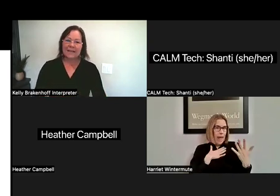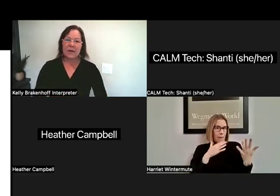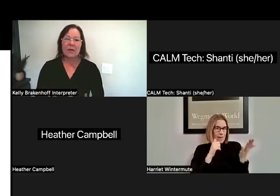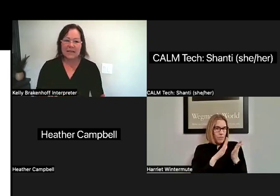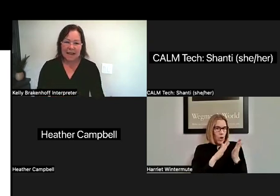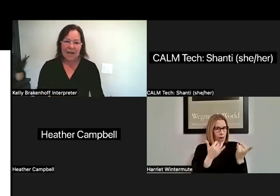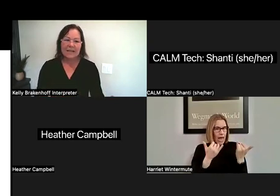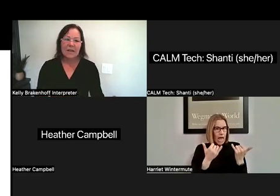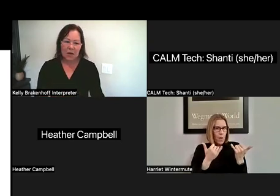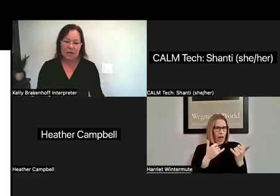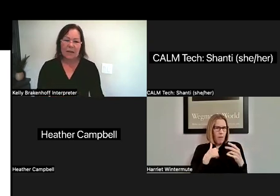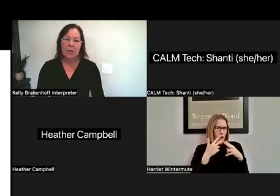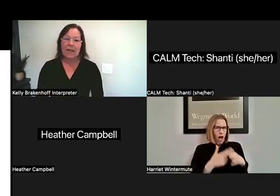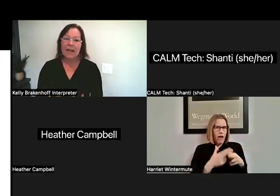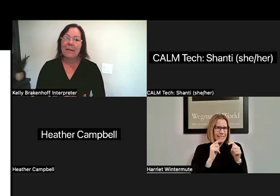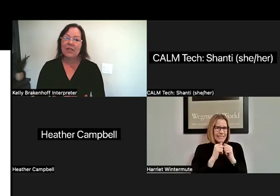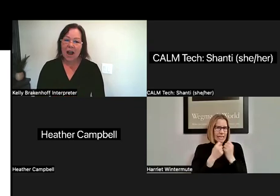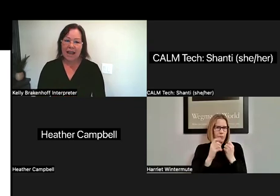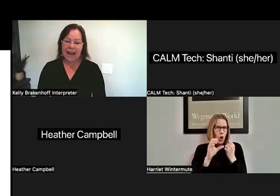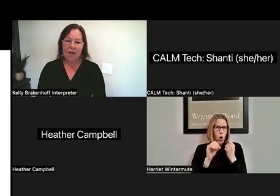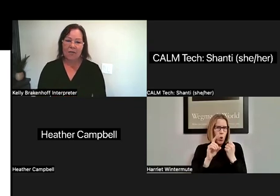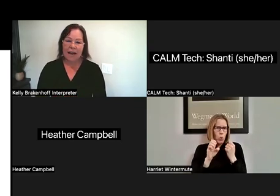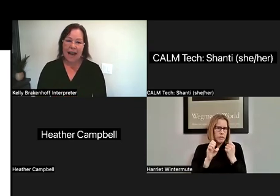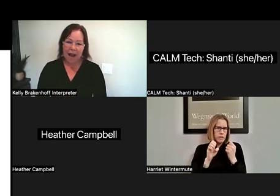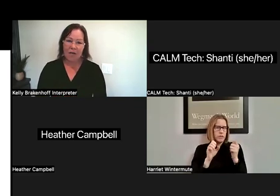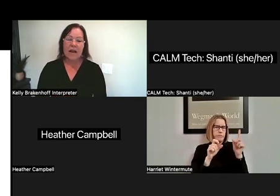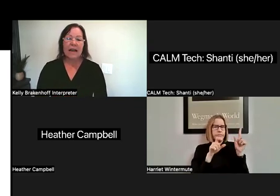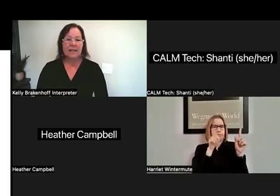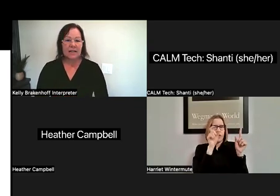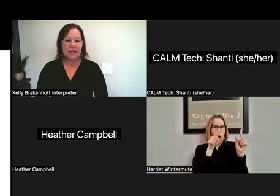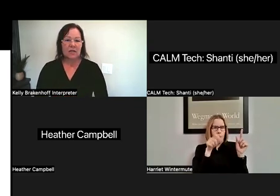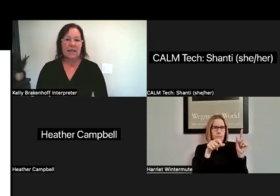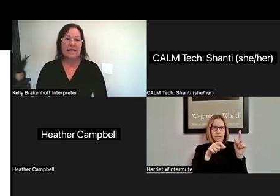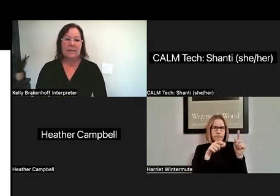so we'll see how this goes. But the way that I'm trying it outright now is to use a team